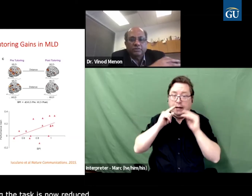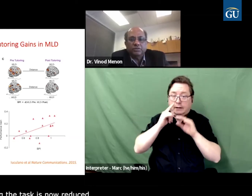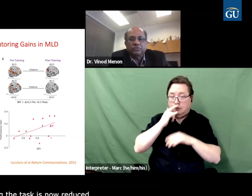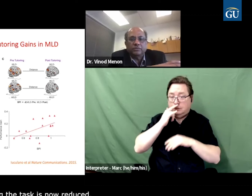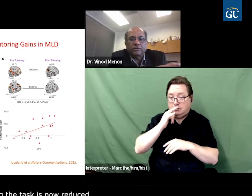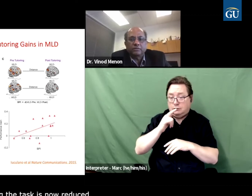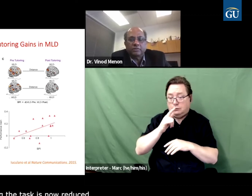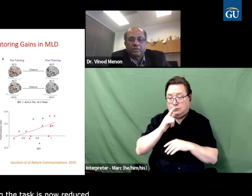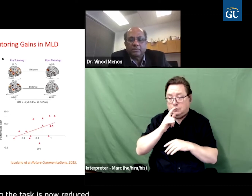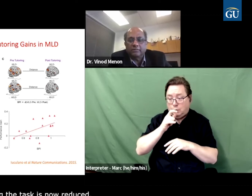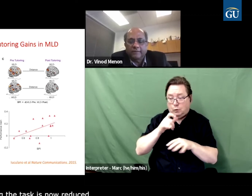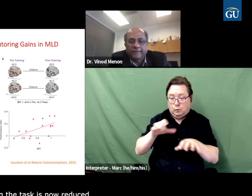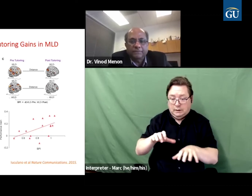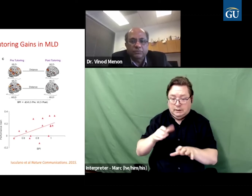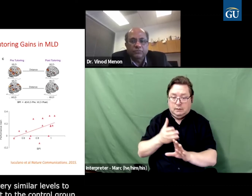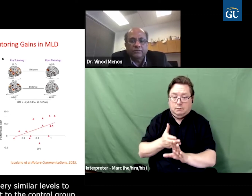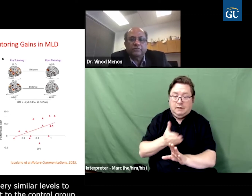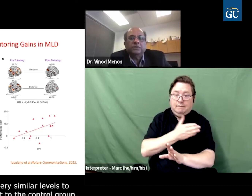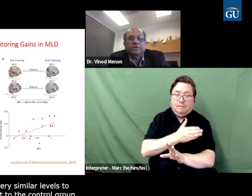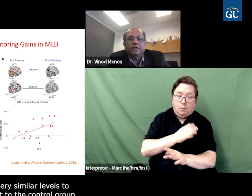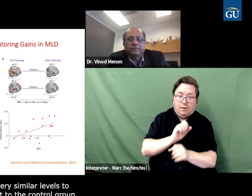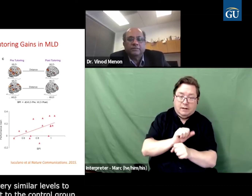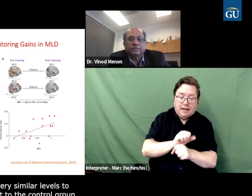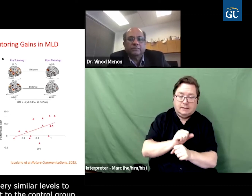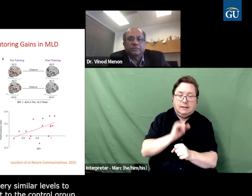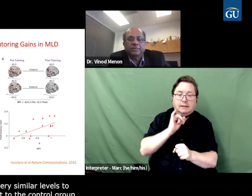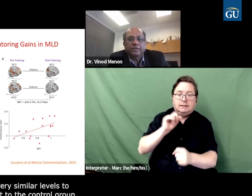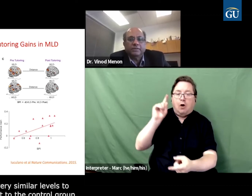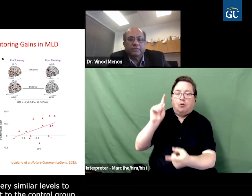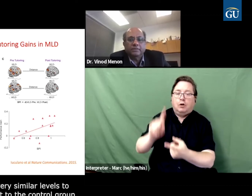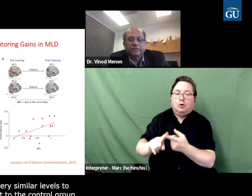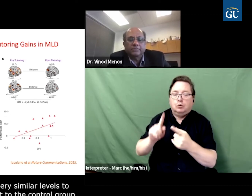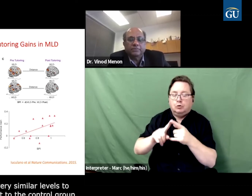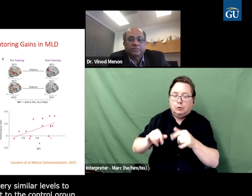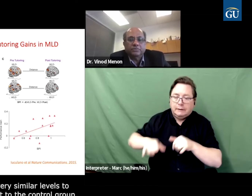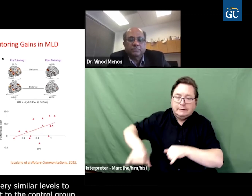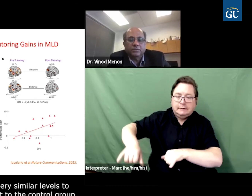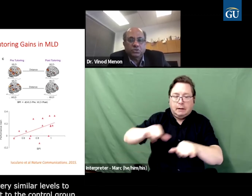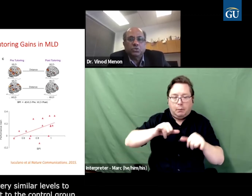is now reduced and